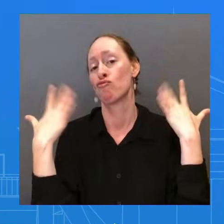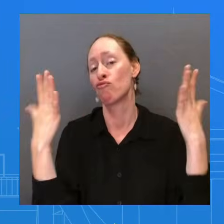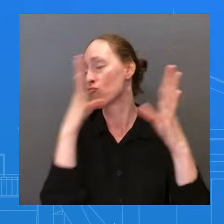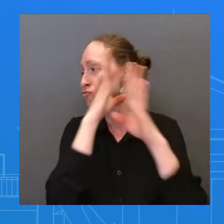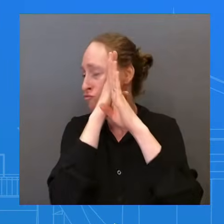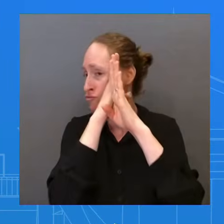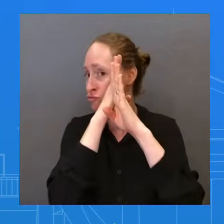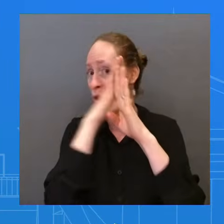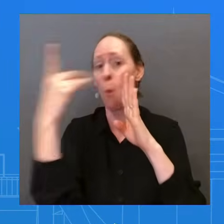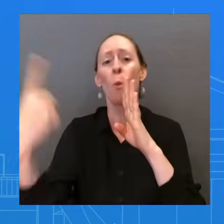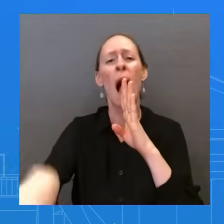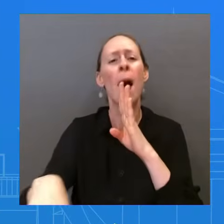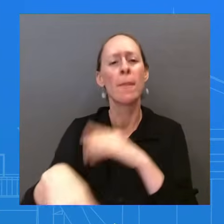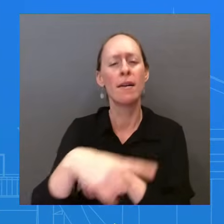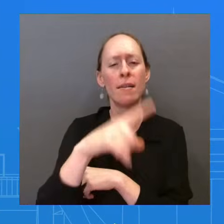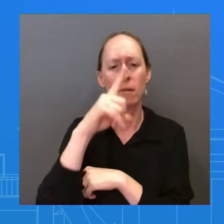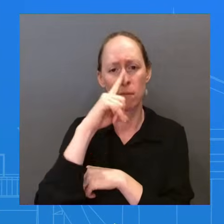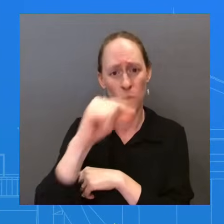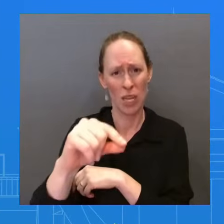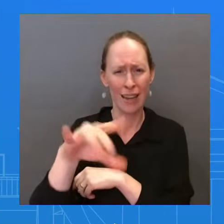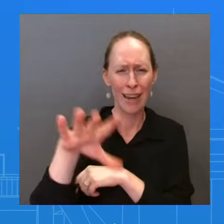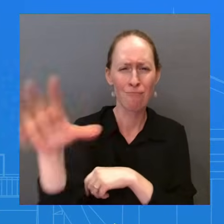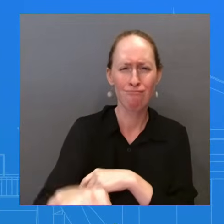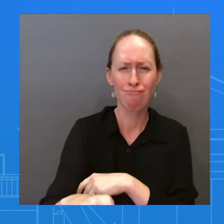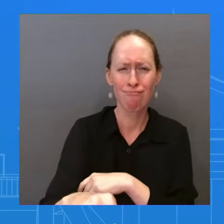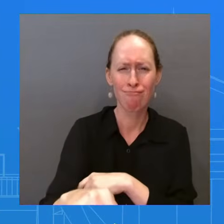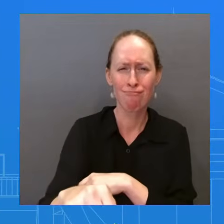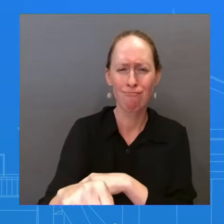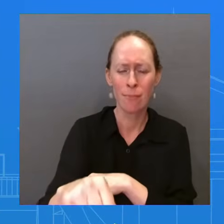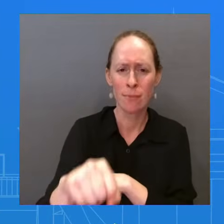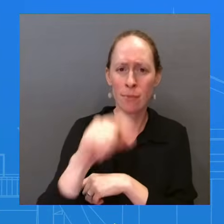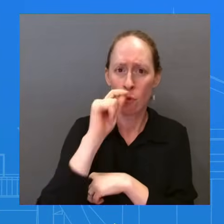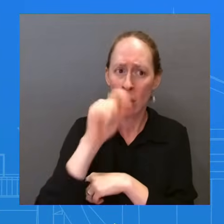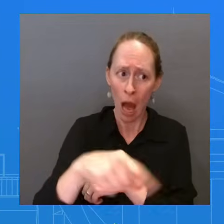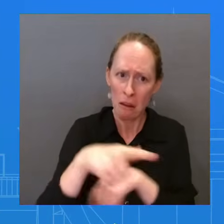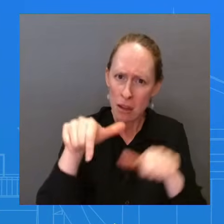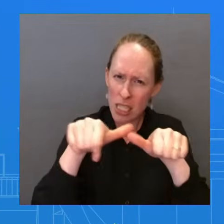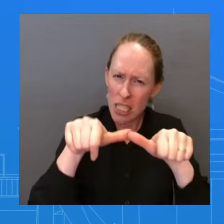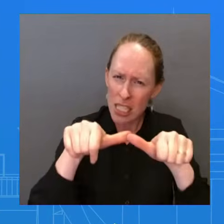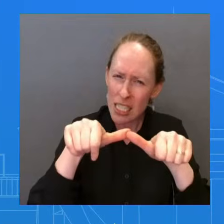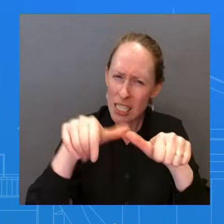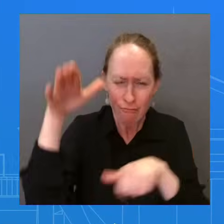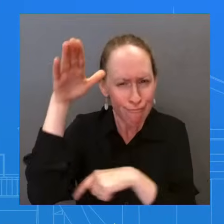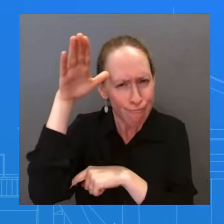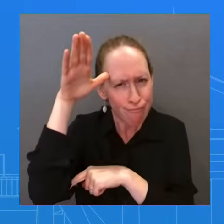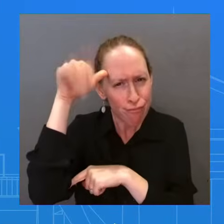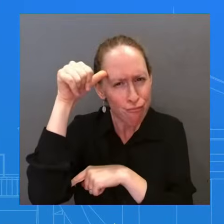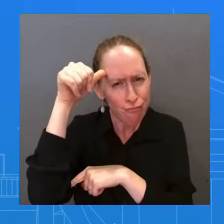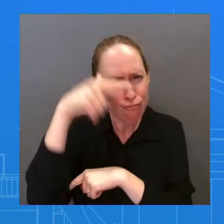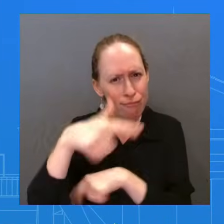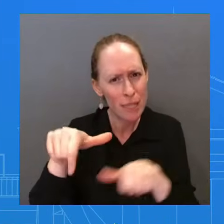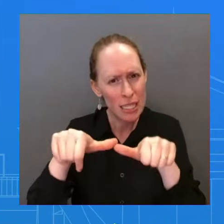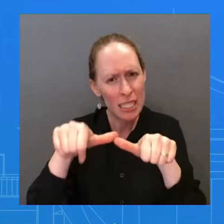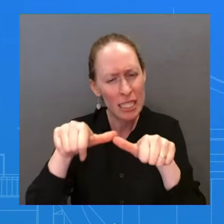as a strategic goal then what's next? And if you think the cost in blood and treasure right now